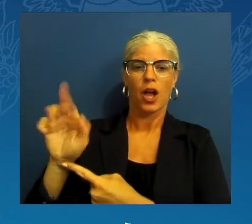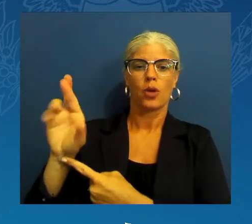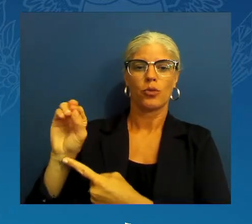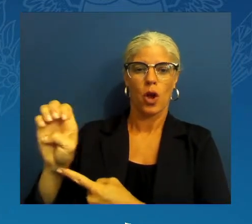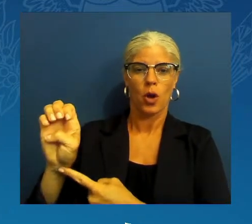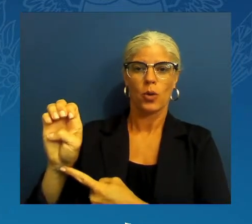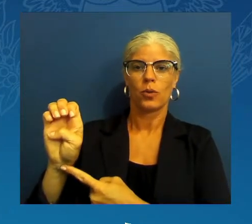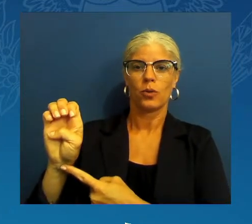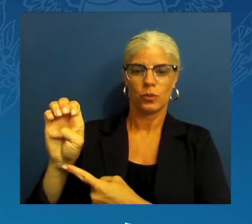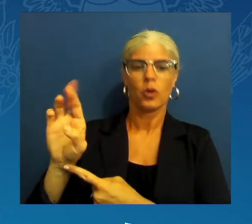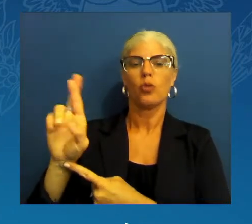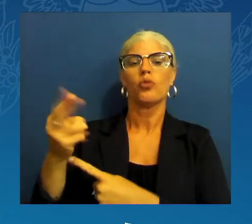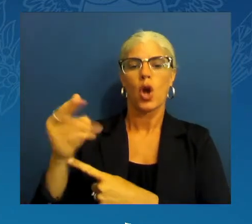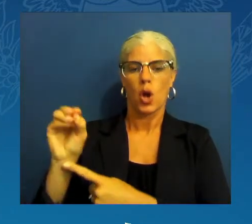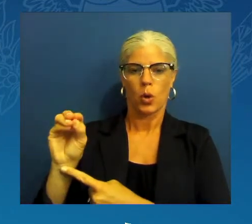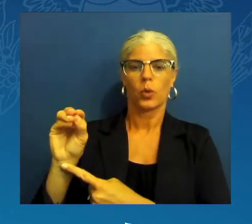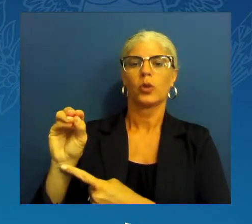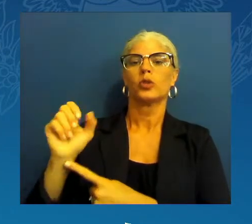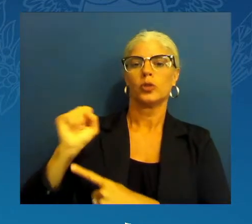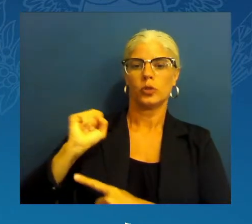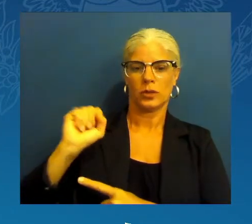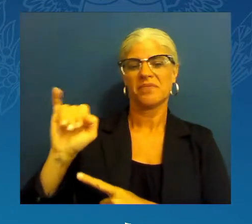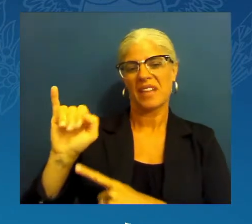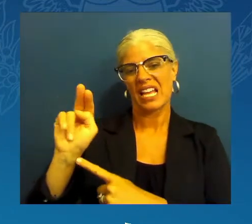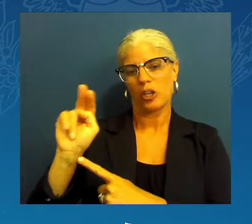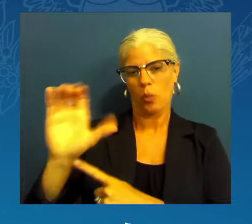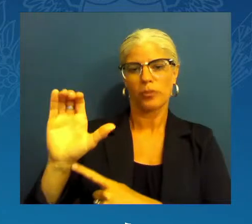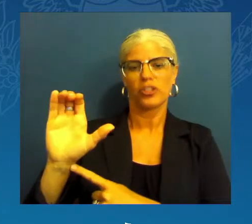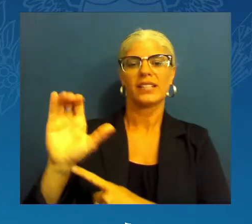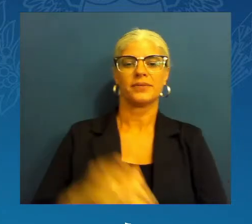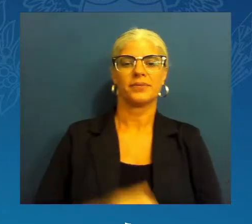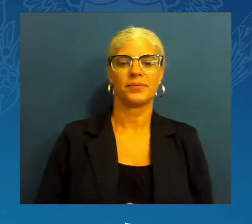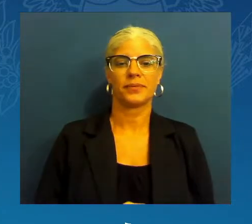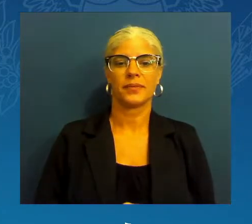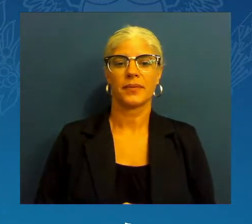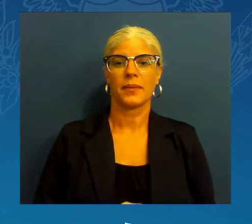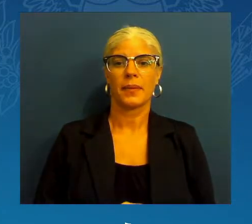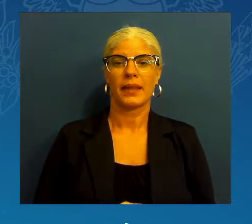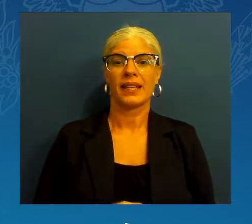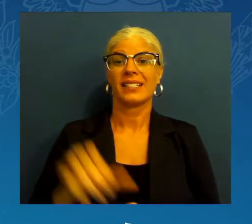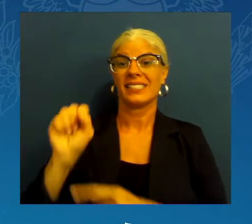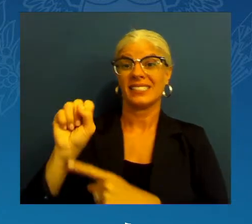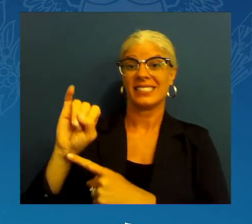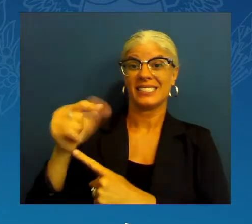Sigma Gamma Rho was founded in 1922 on the campus of Butler University